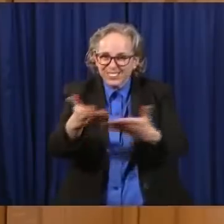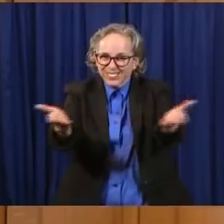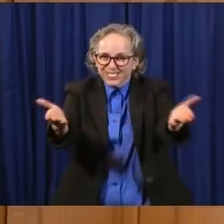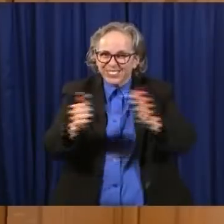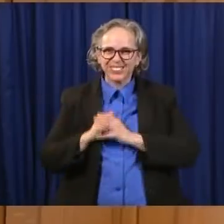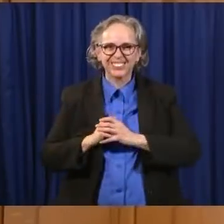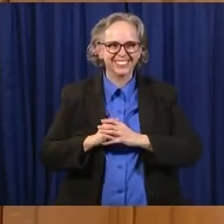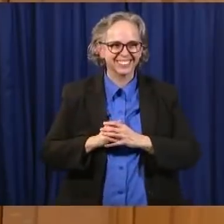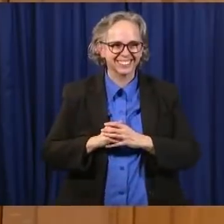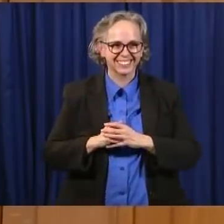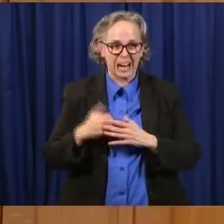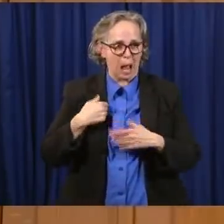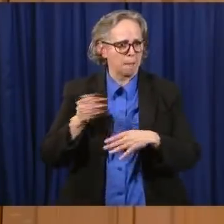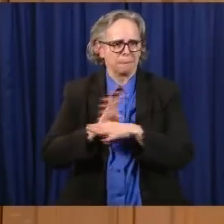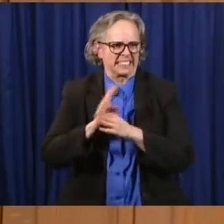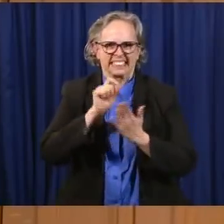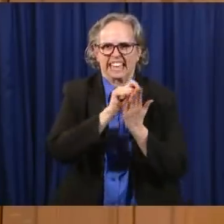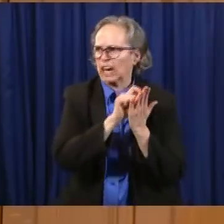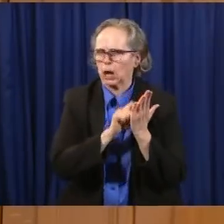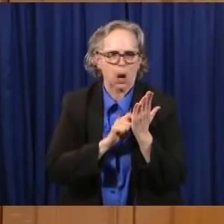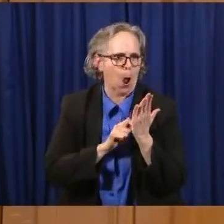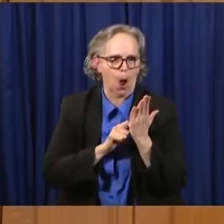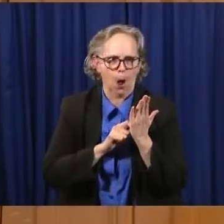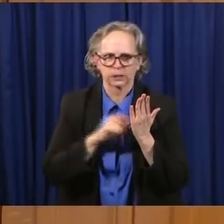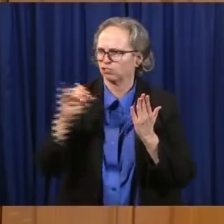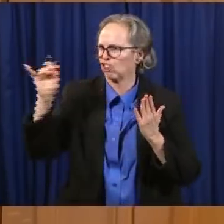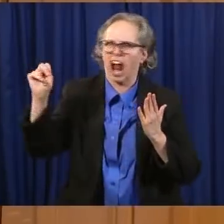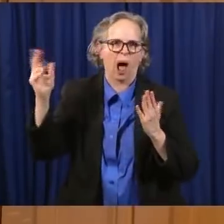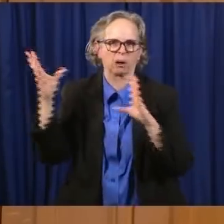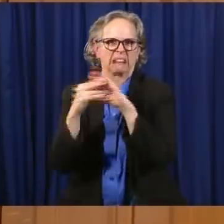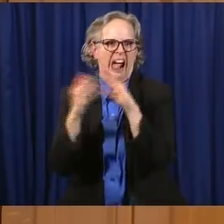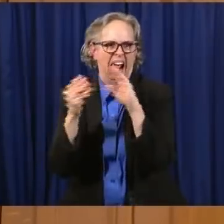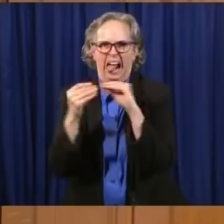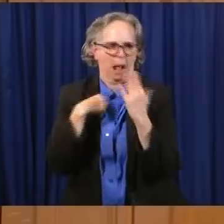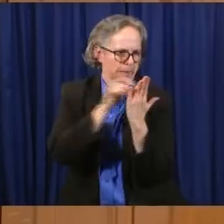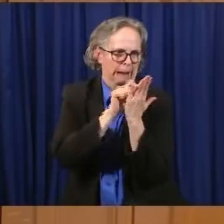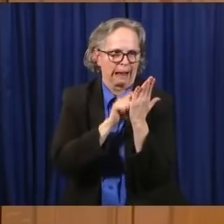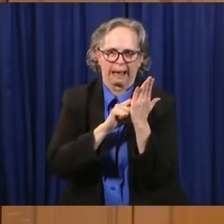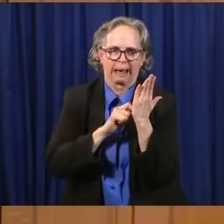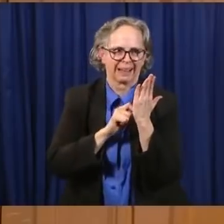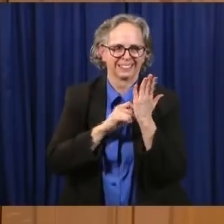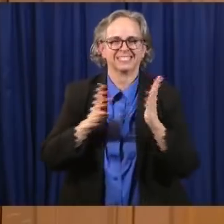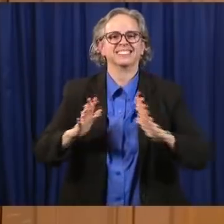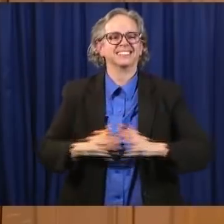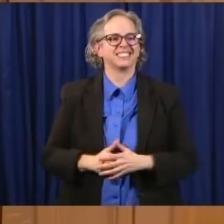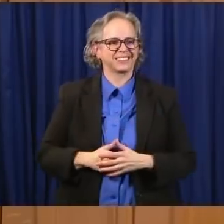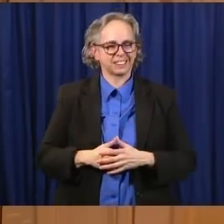EFFICIENTLY AS POSSIBLE TO BETTER SERVE YOU. GOVERNOR, THANK YOU. DR. ACTON. THANK YOU GOVERNOR.